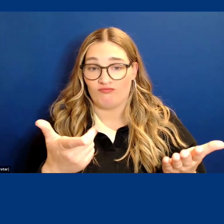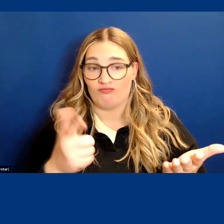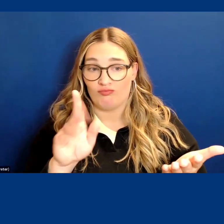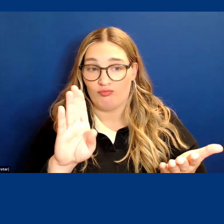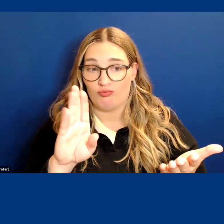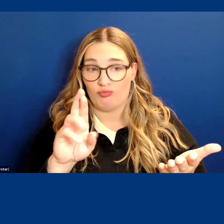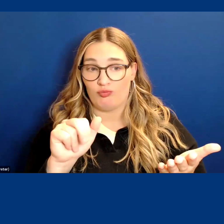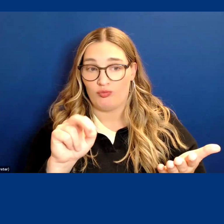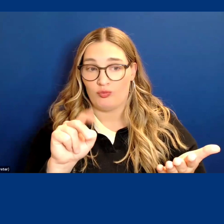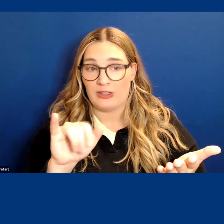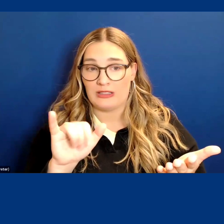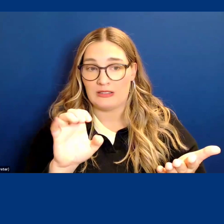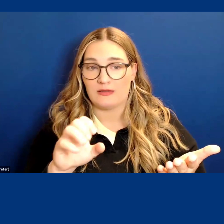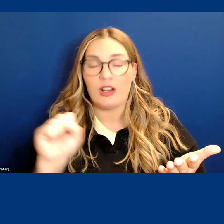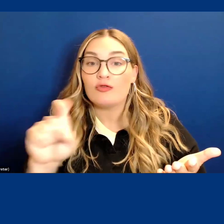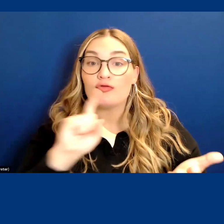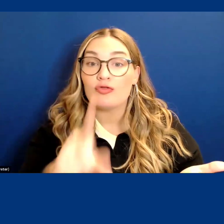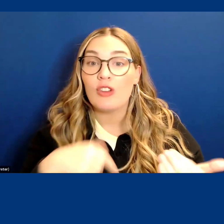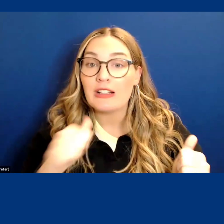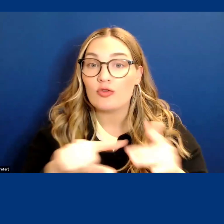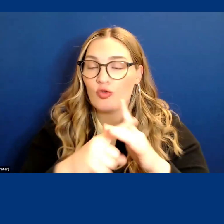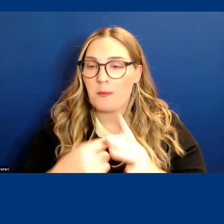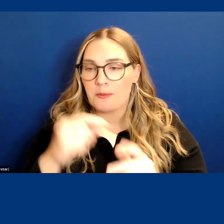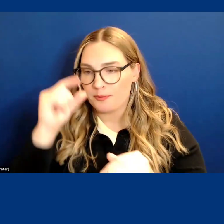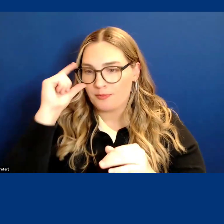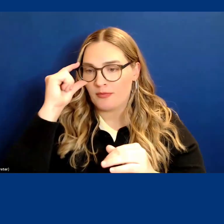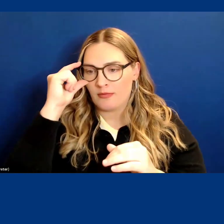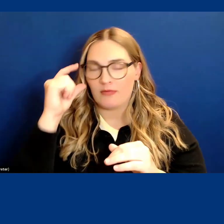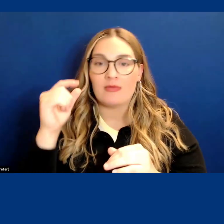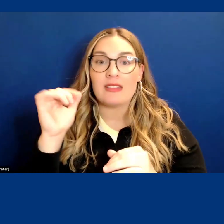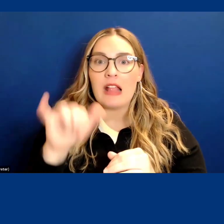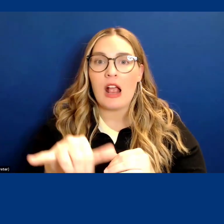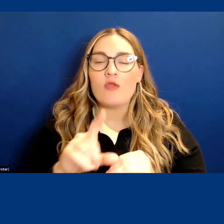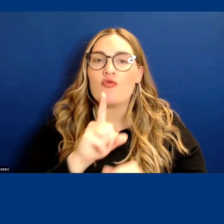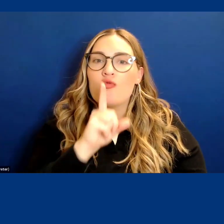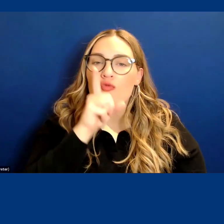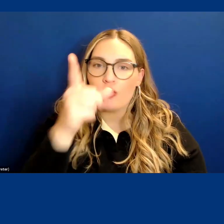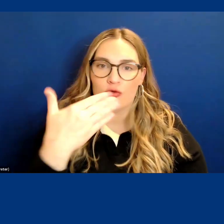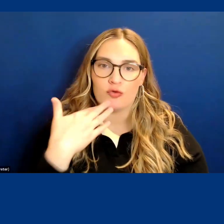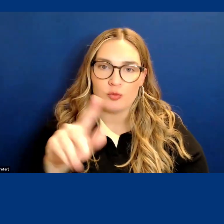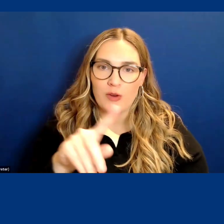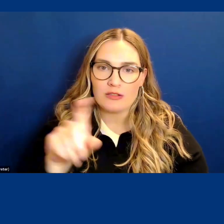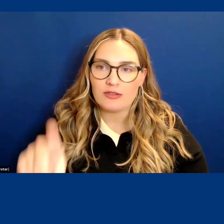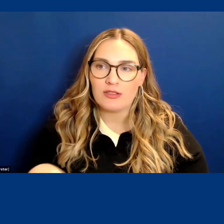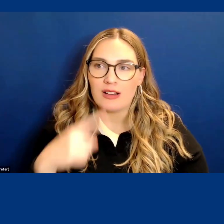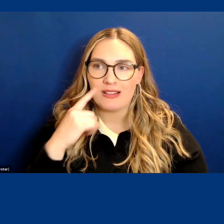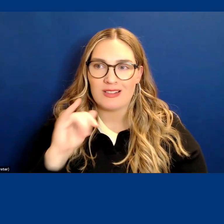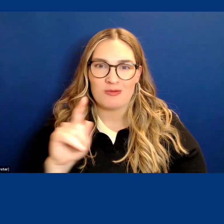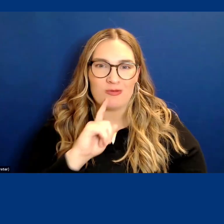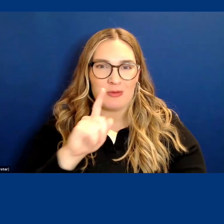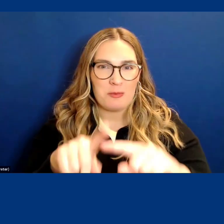sure I can start us off um that's a really good question and I think it depends person to person. It also